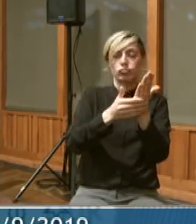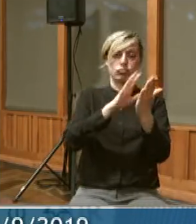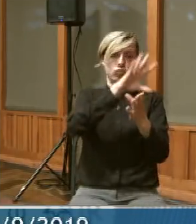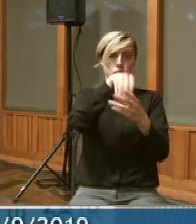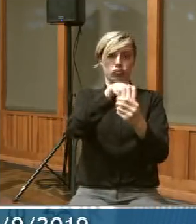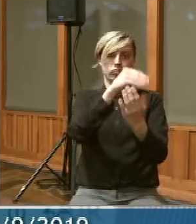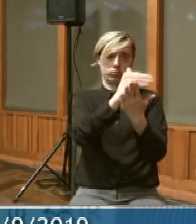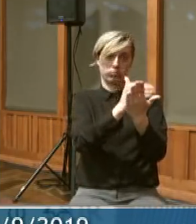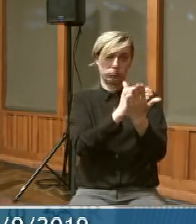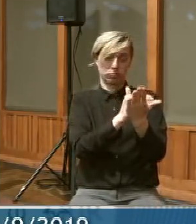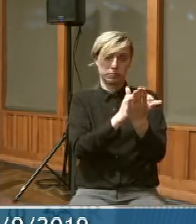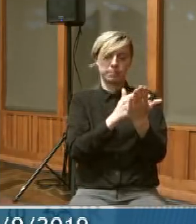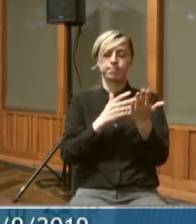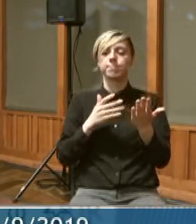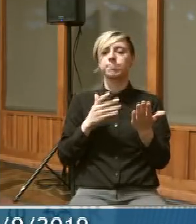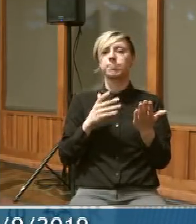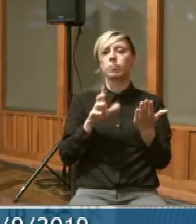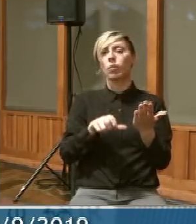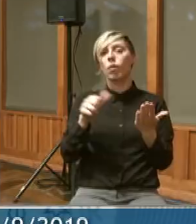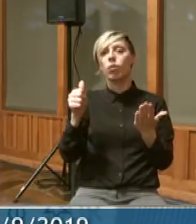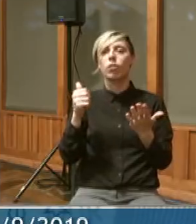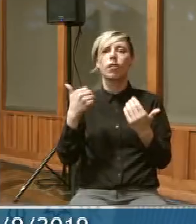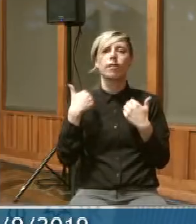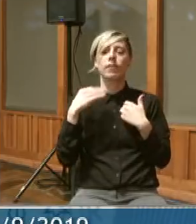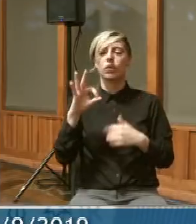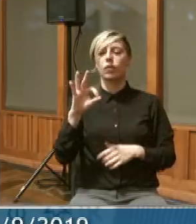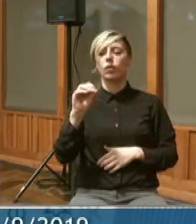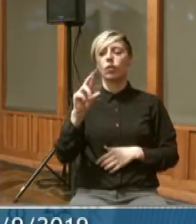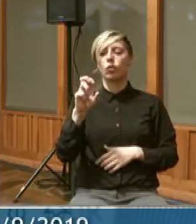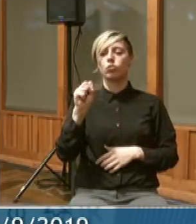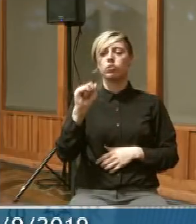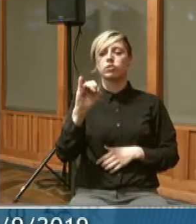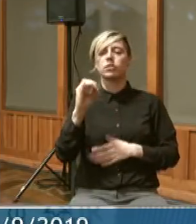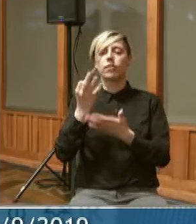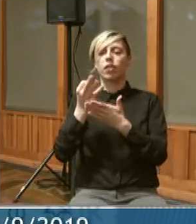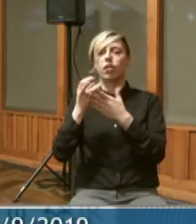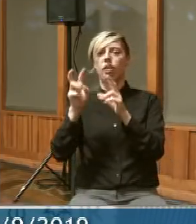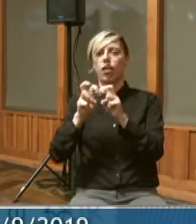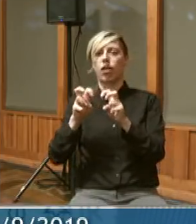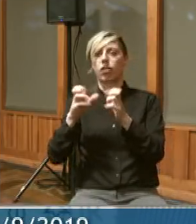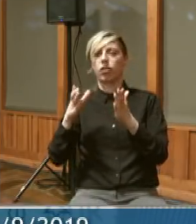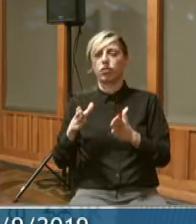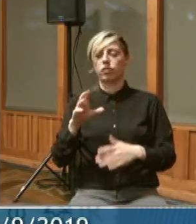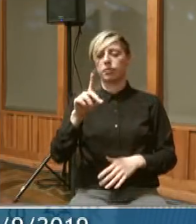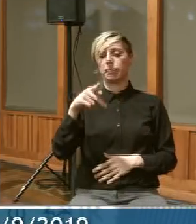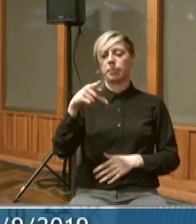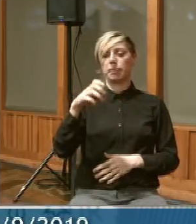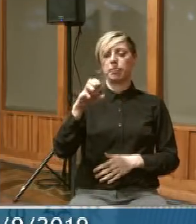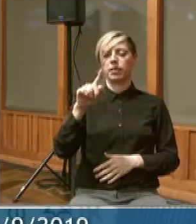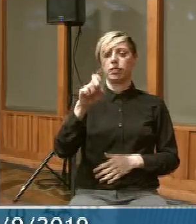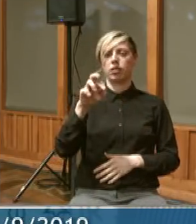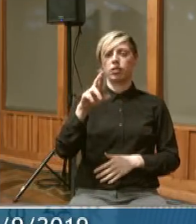RECREATION AND SOME OF THEM HAVE BEEN PROPOSED BY COMMISSIONER HARDESTY. SOME HAVE BEEN PROPOSED BY